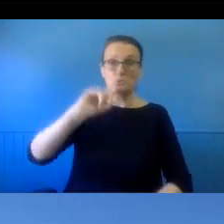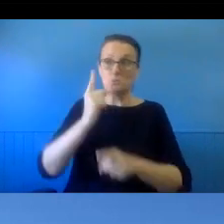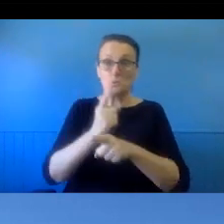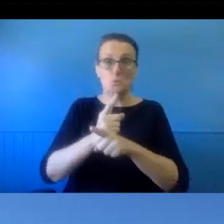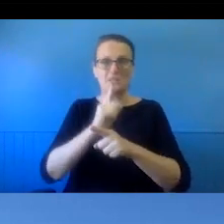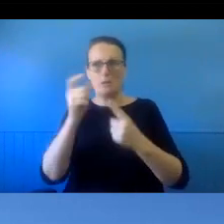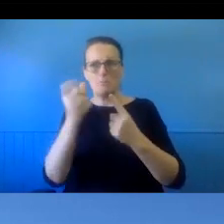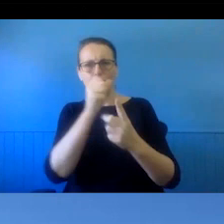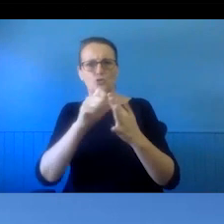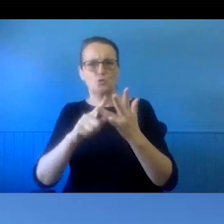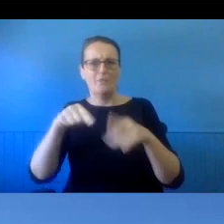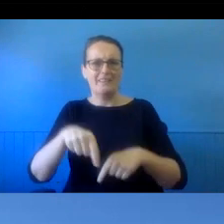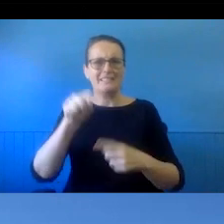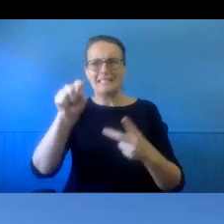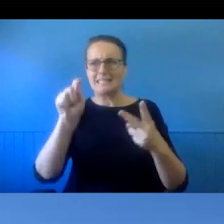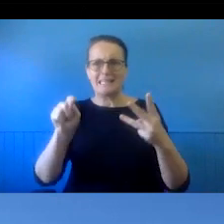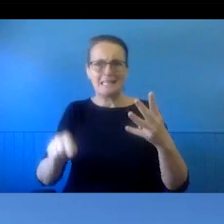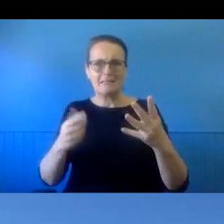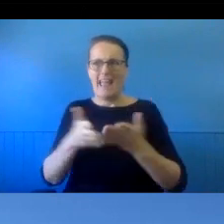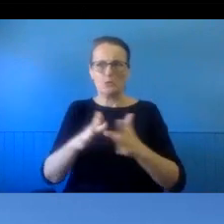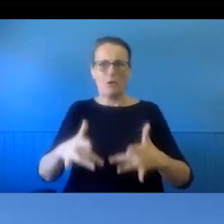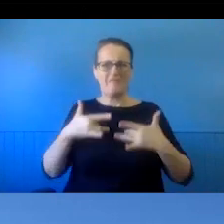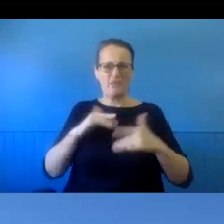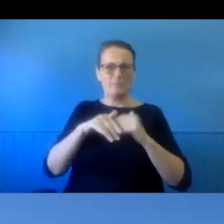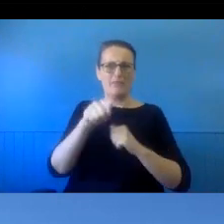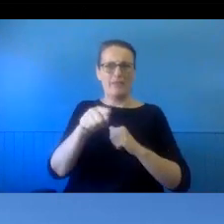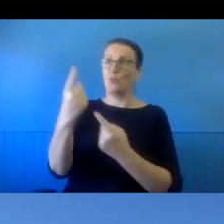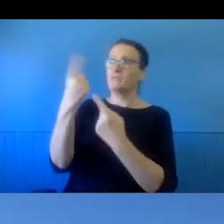things differently? How do I also feel on the receiving end of that?